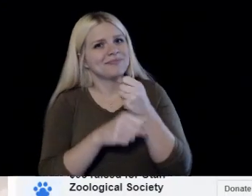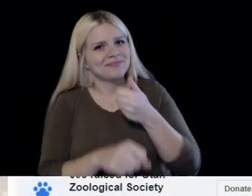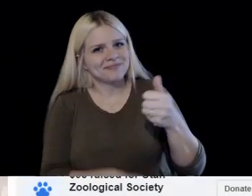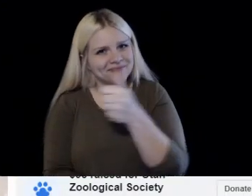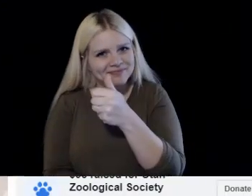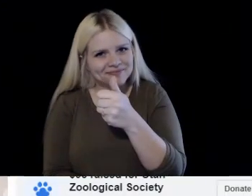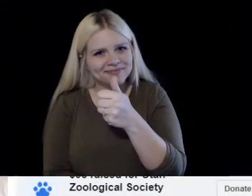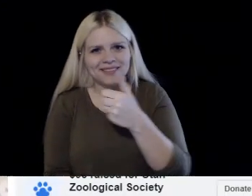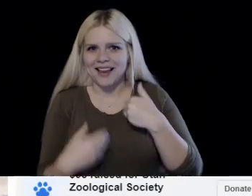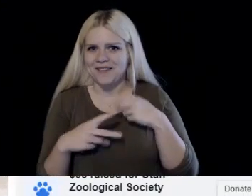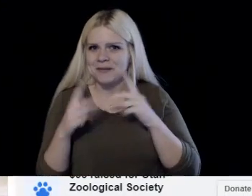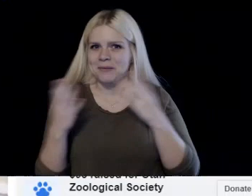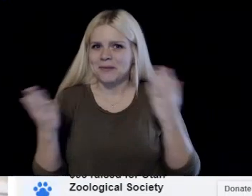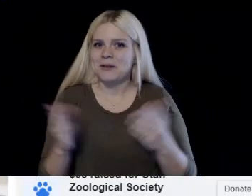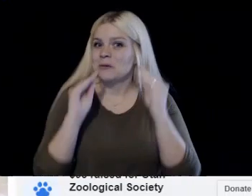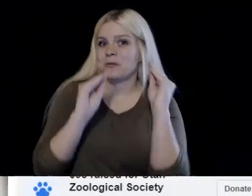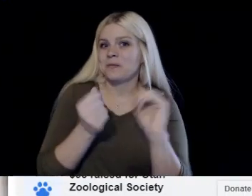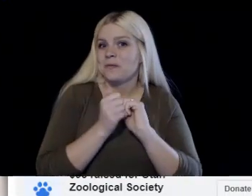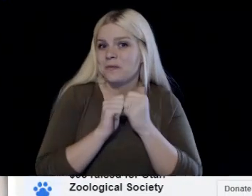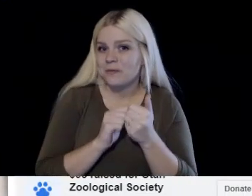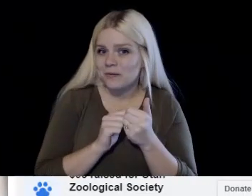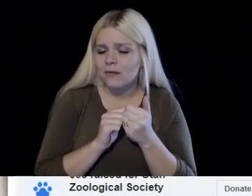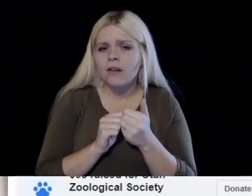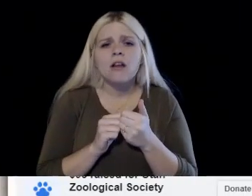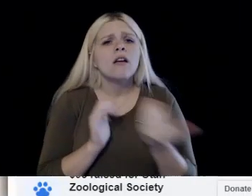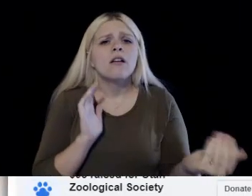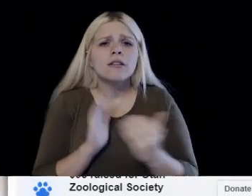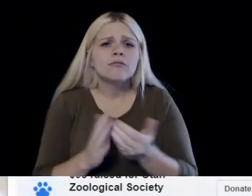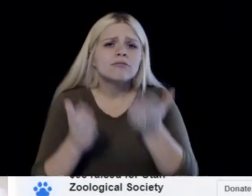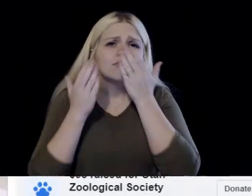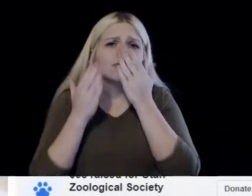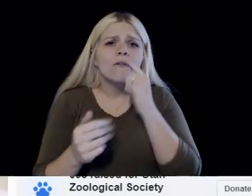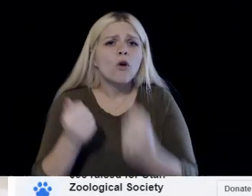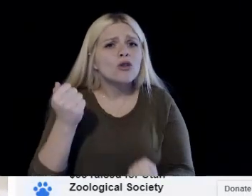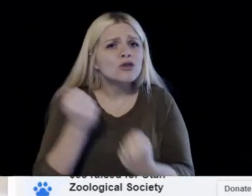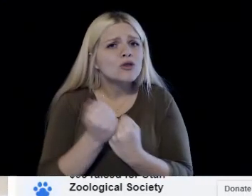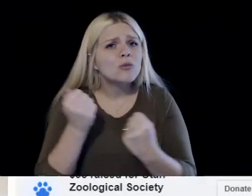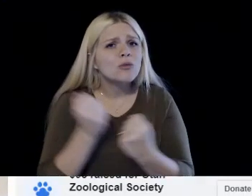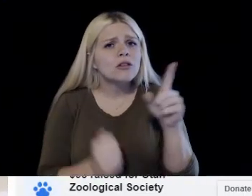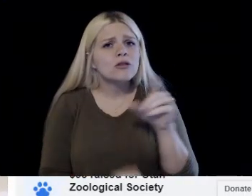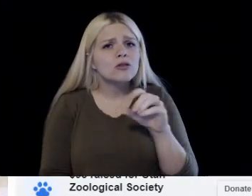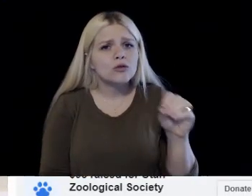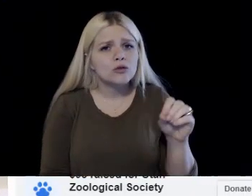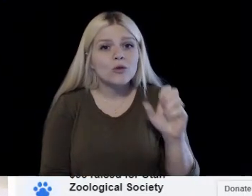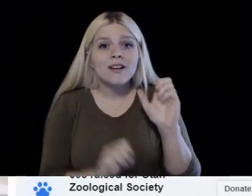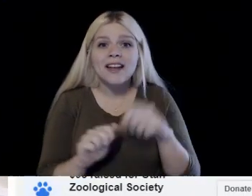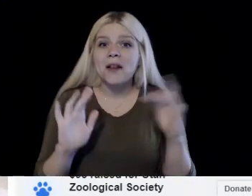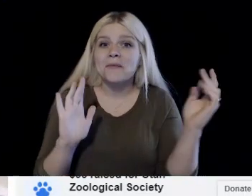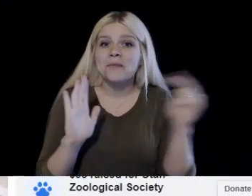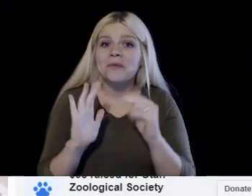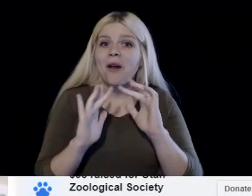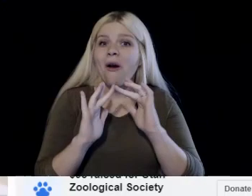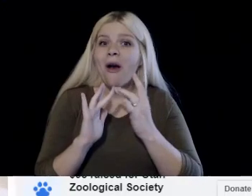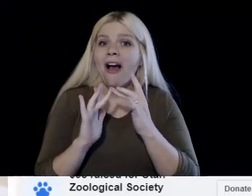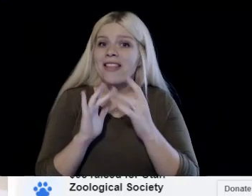I want to thank everybody who has supported the zoo. You can go to hoglezoo.org and donate. We also have a donate button right here on our Facebook page.